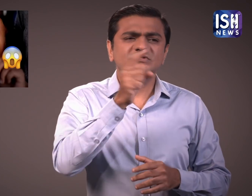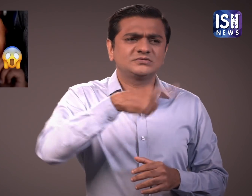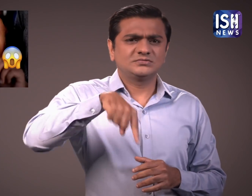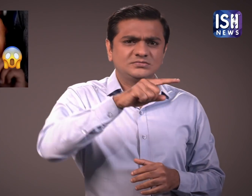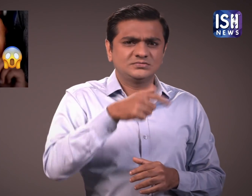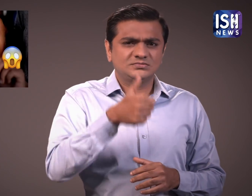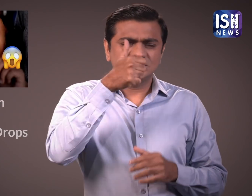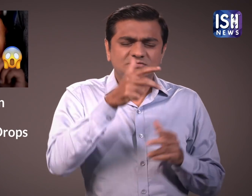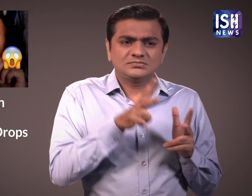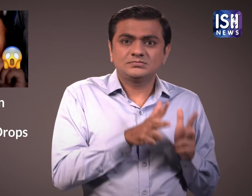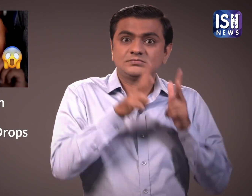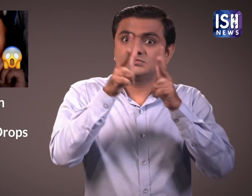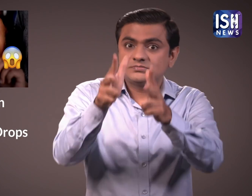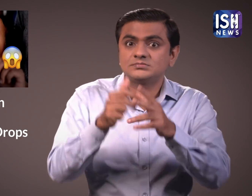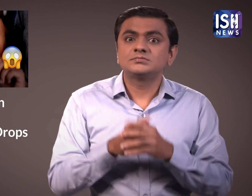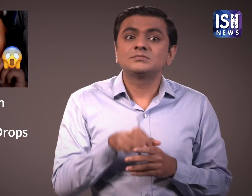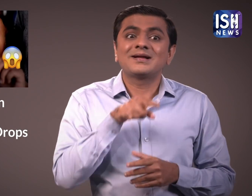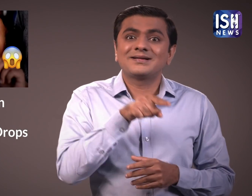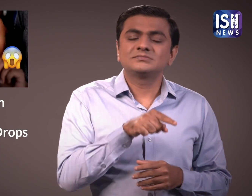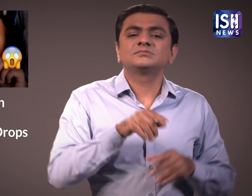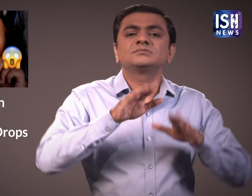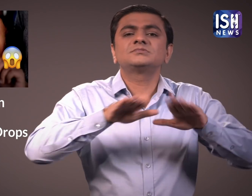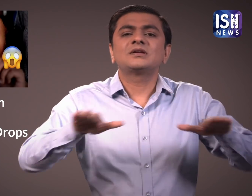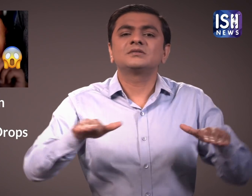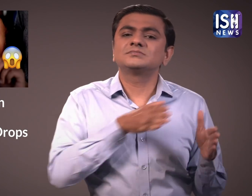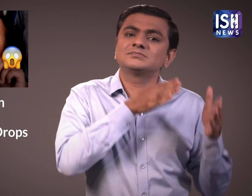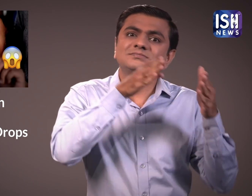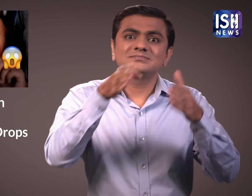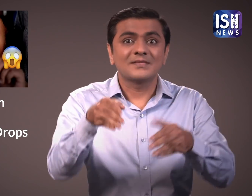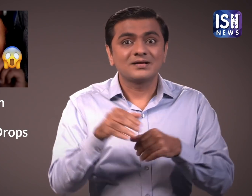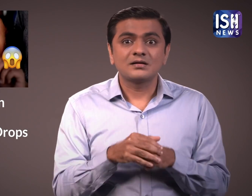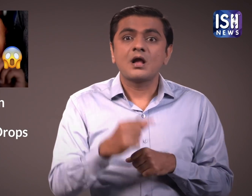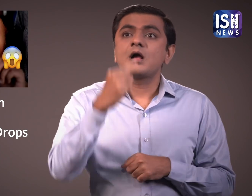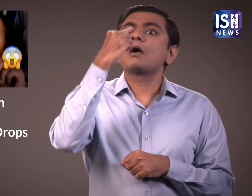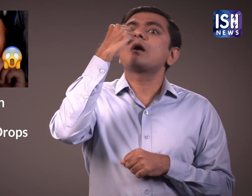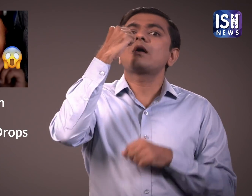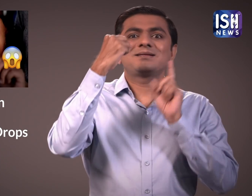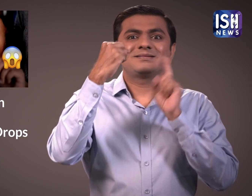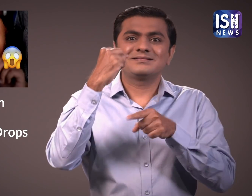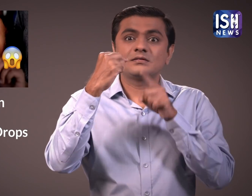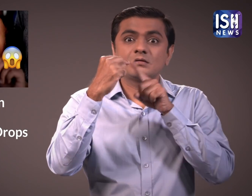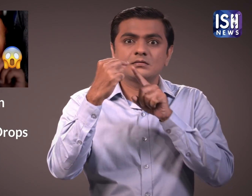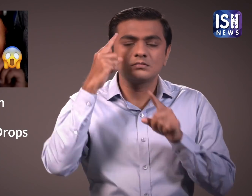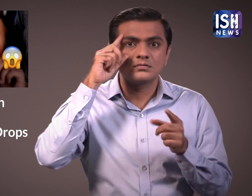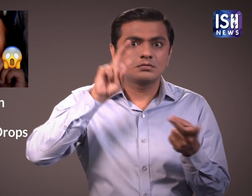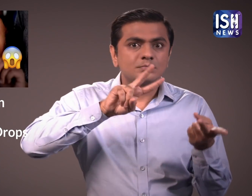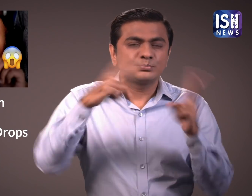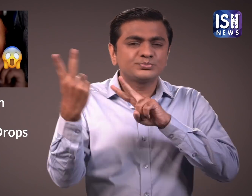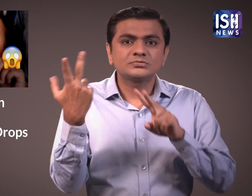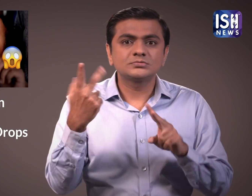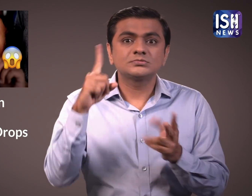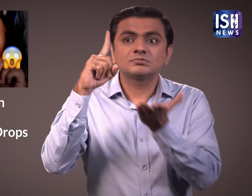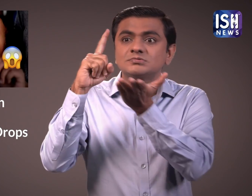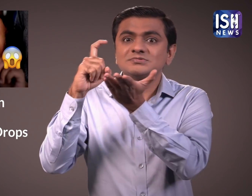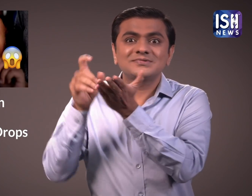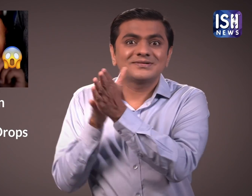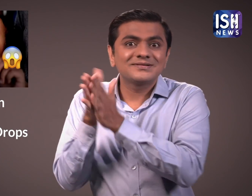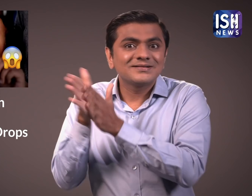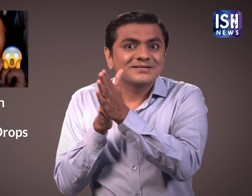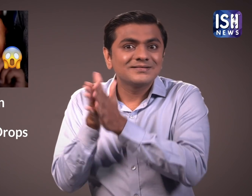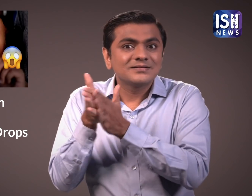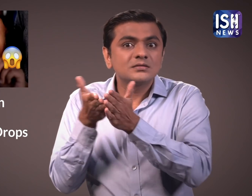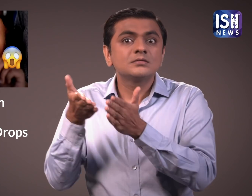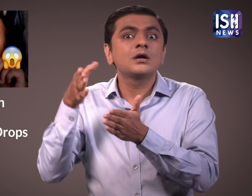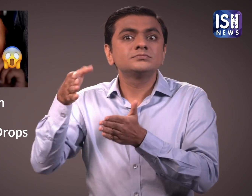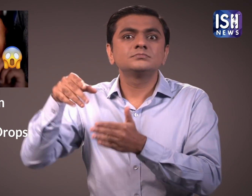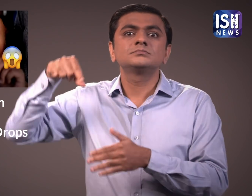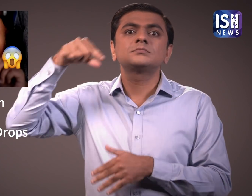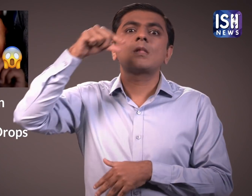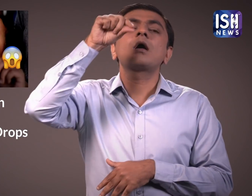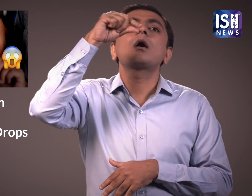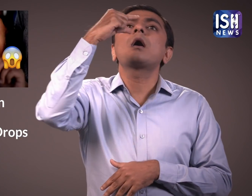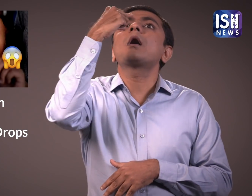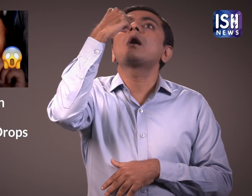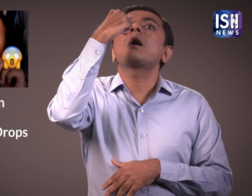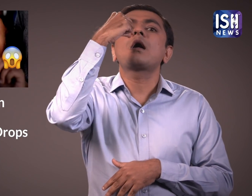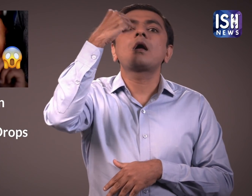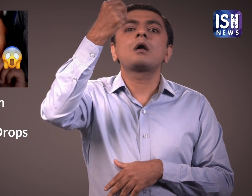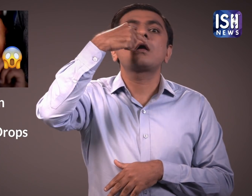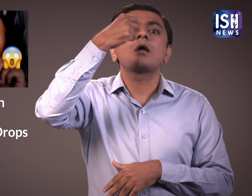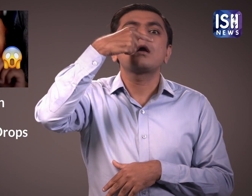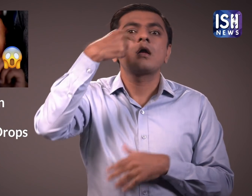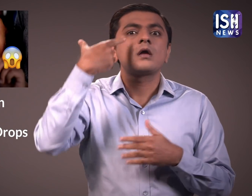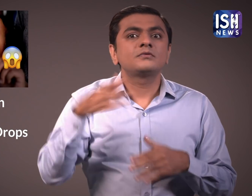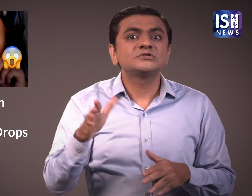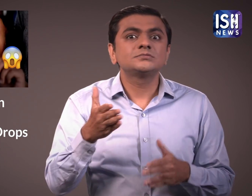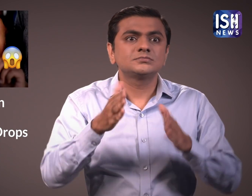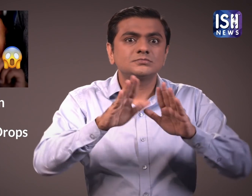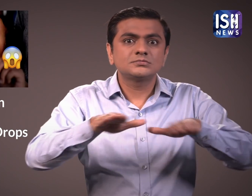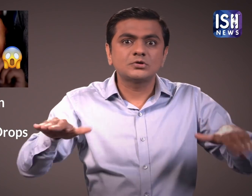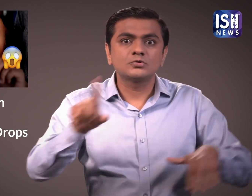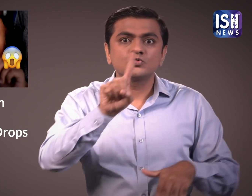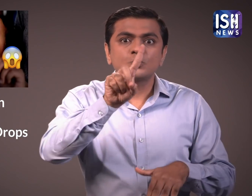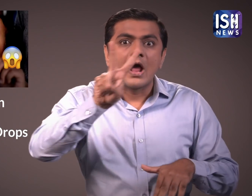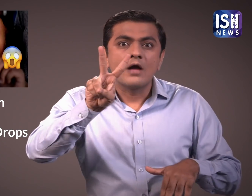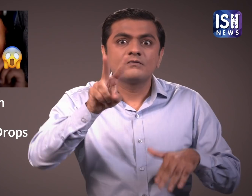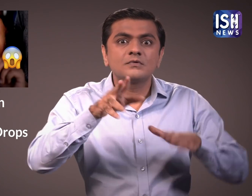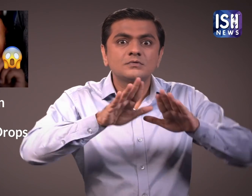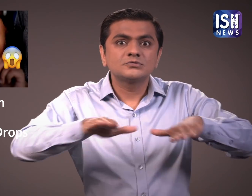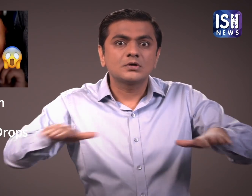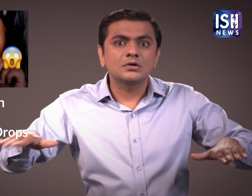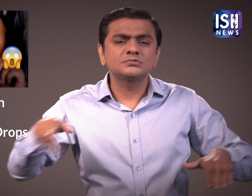According to officials, 12 kids were given oral drops of sanitizers instead of the polio drops.